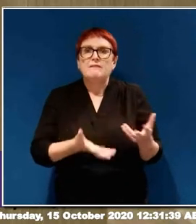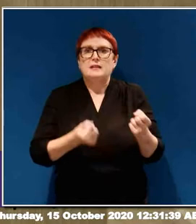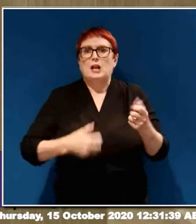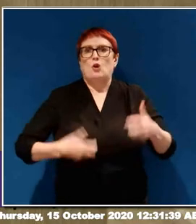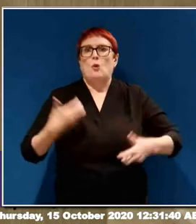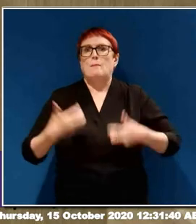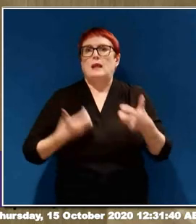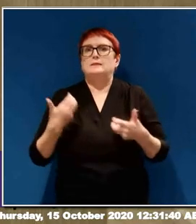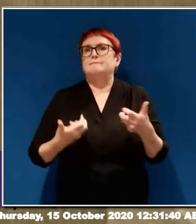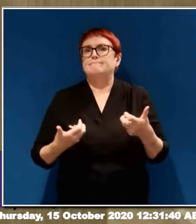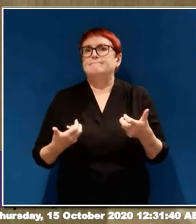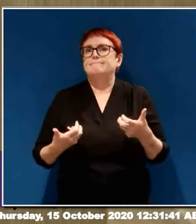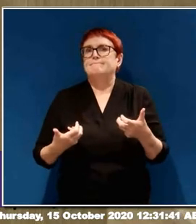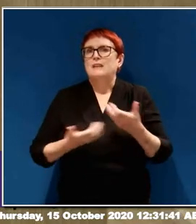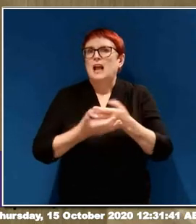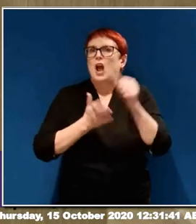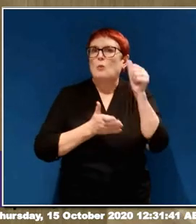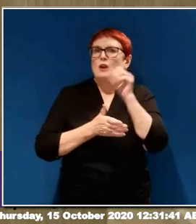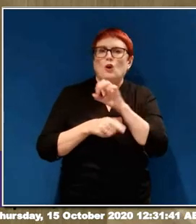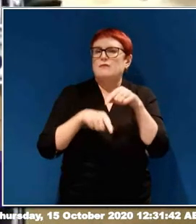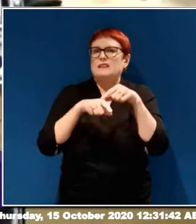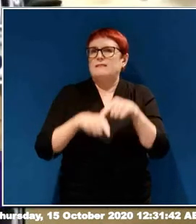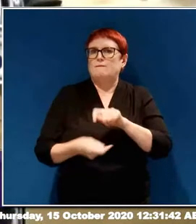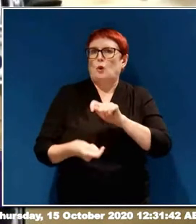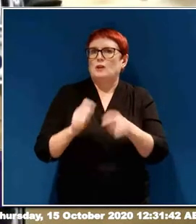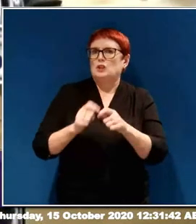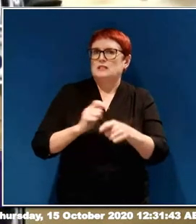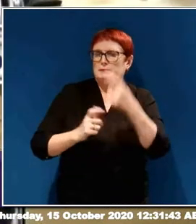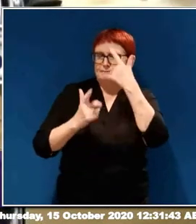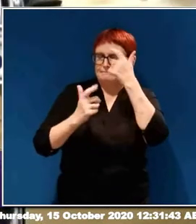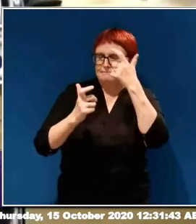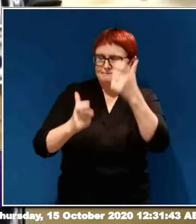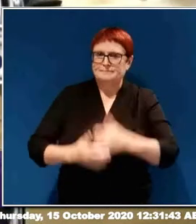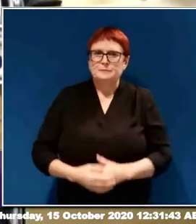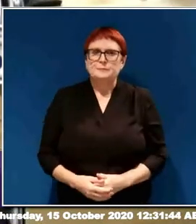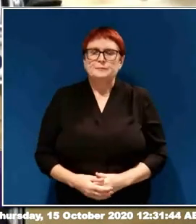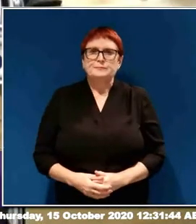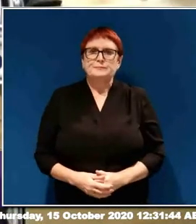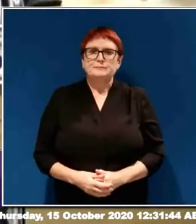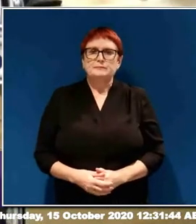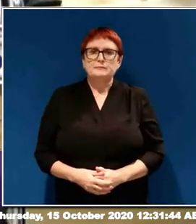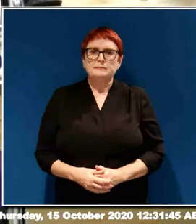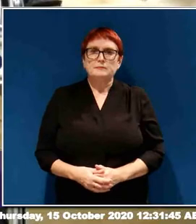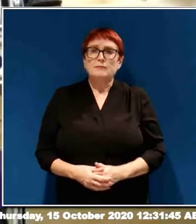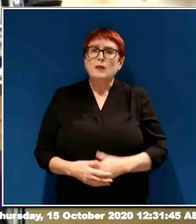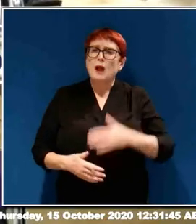So I just want to - I don't want to touch on complaints for a moment, excuse me.